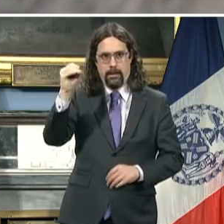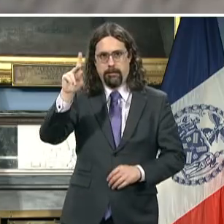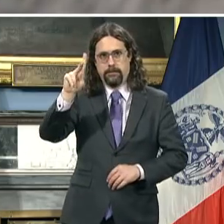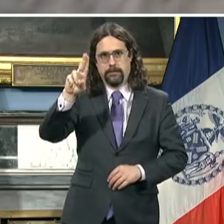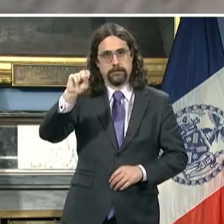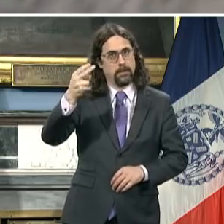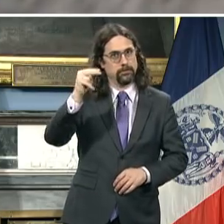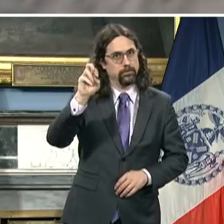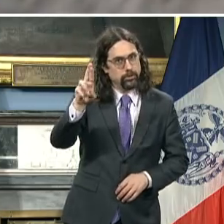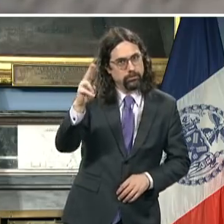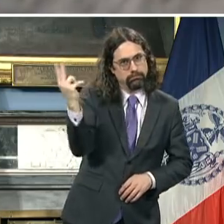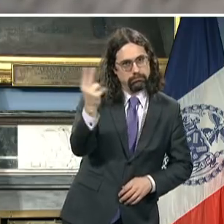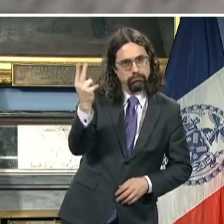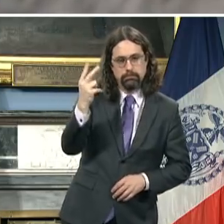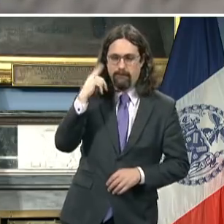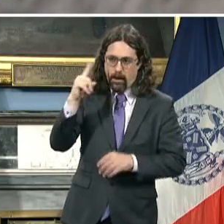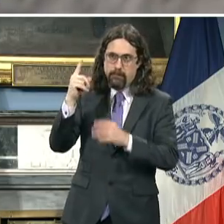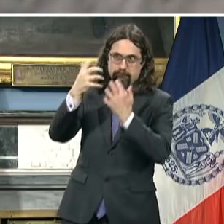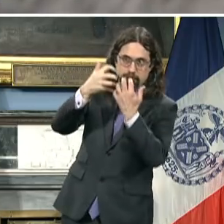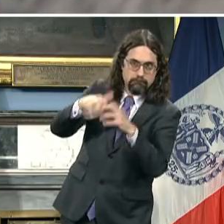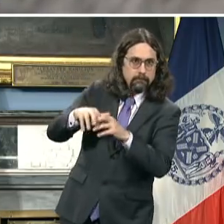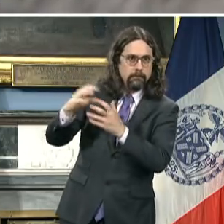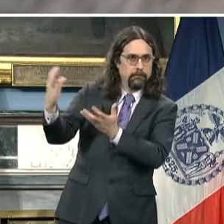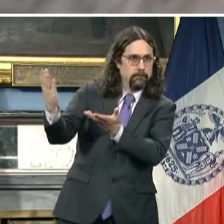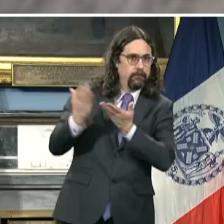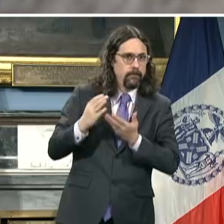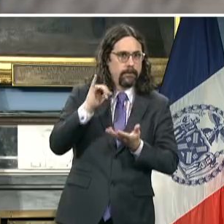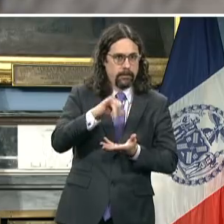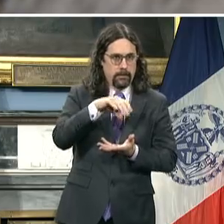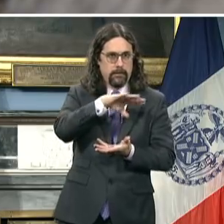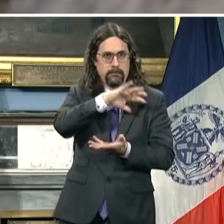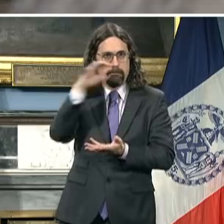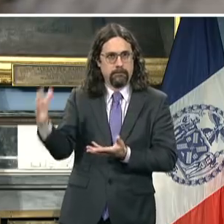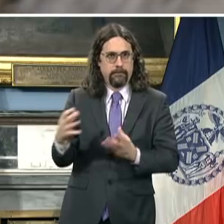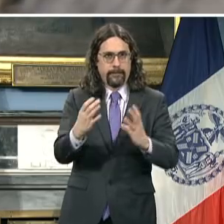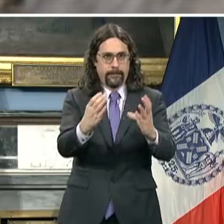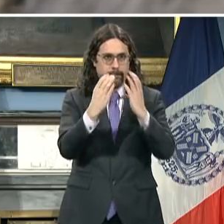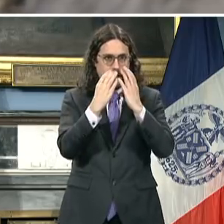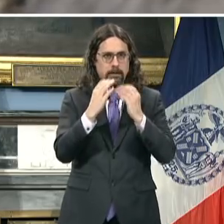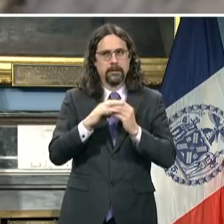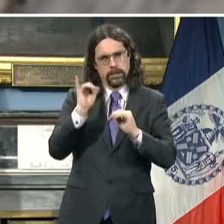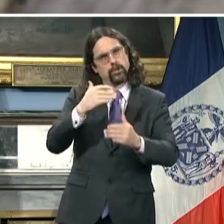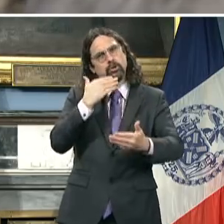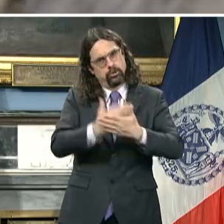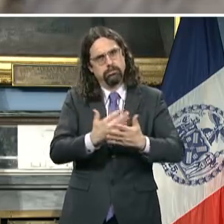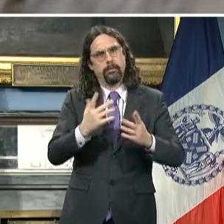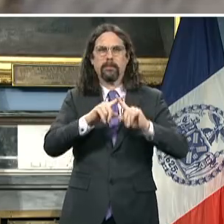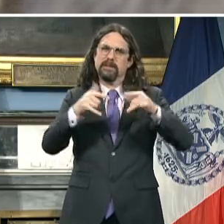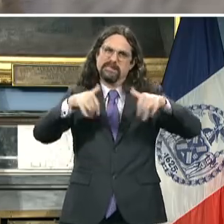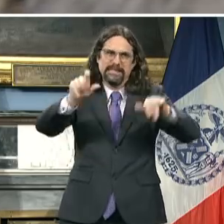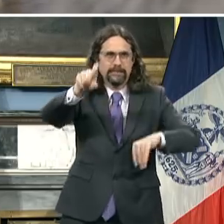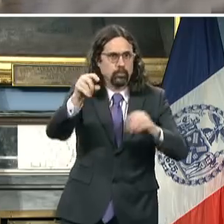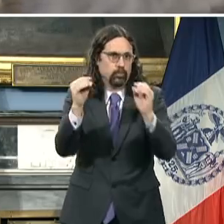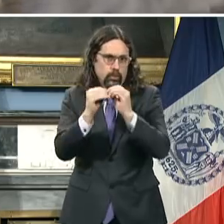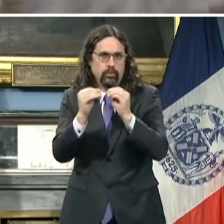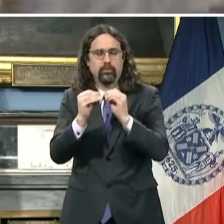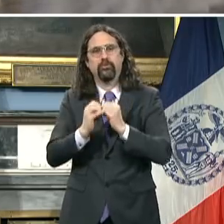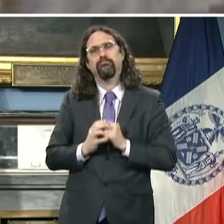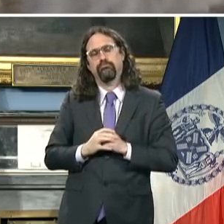ECSURE FOR THE EEWK . PEOPLE ARE GOING TO HAVE TO CONSERVE FOR THE CRISIS WE'RE WORKING ON, BUT THIS HAS DEFINITELY CHANGED THE